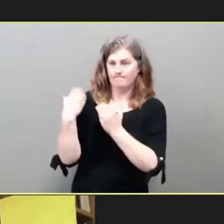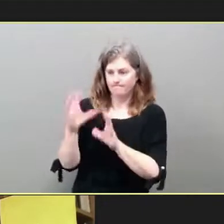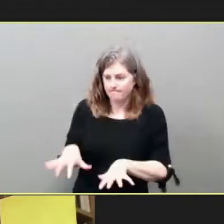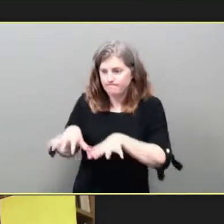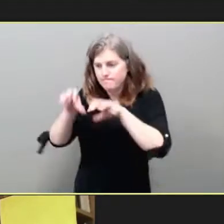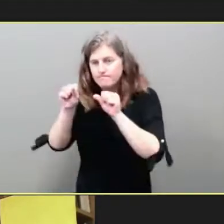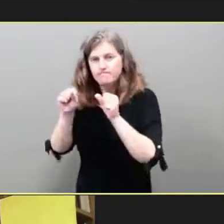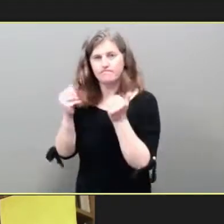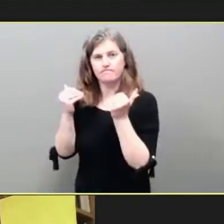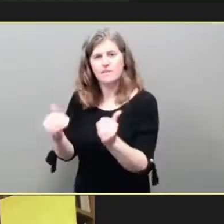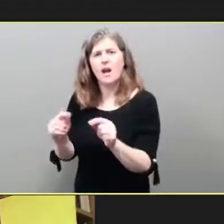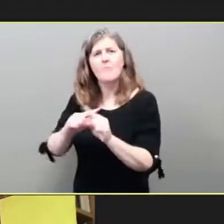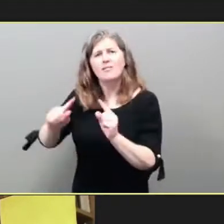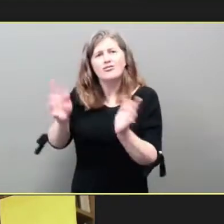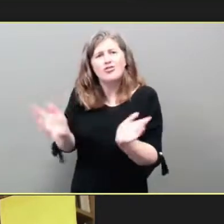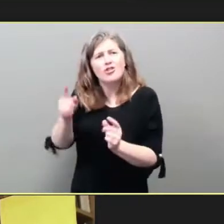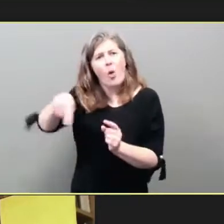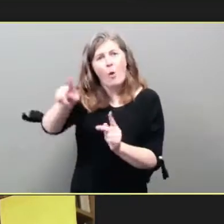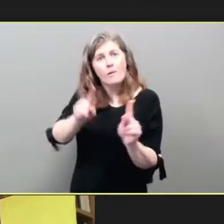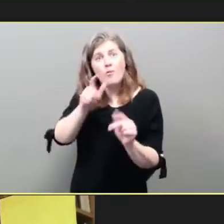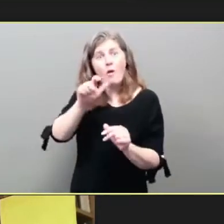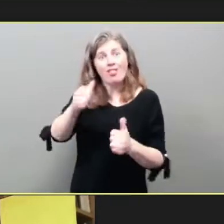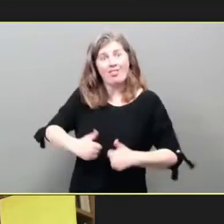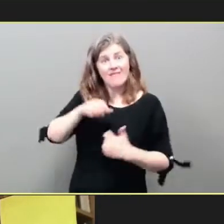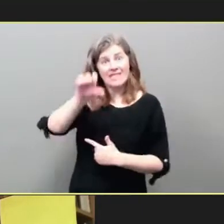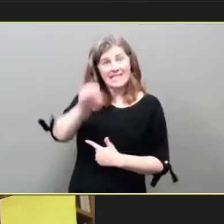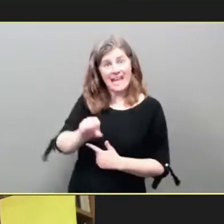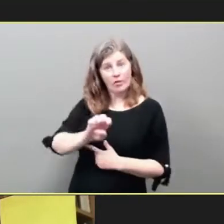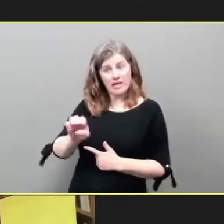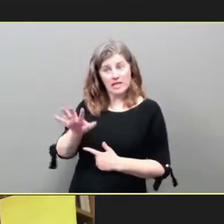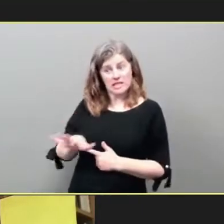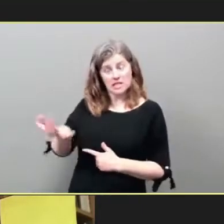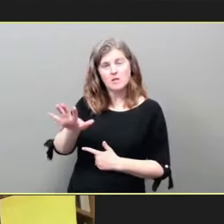residents in the Southeast that you know, you really should get registered.